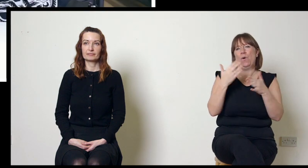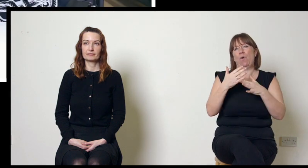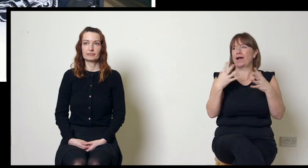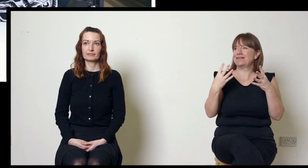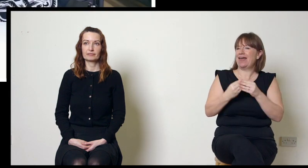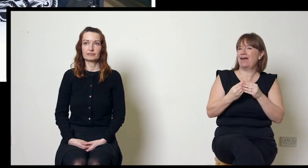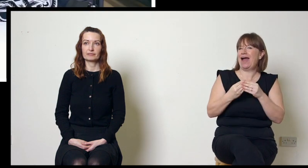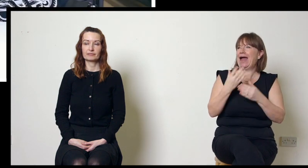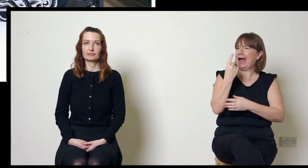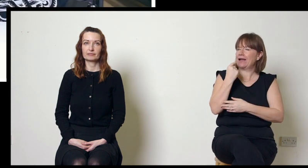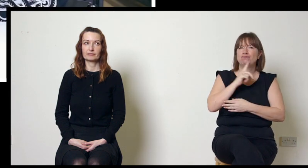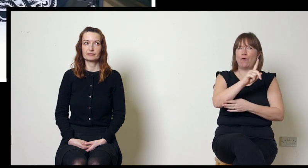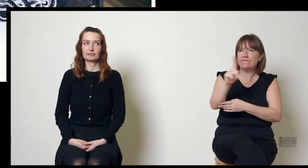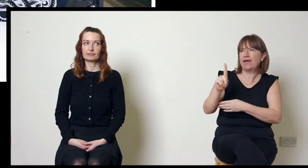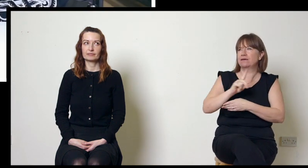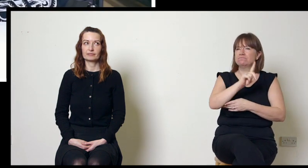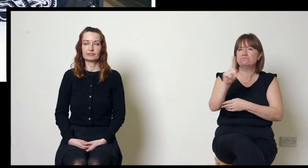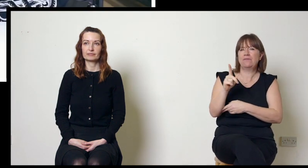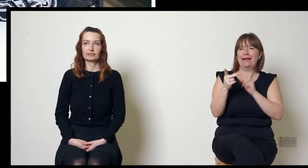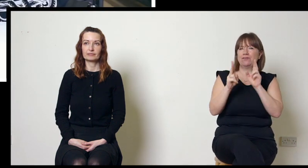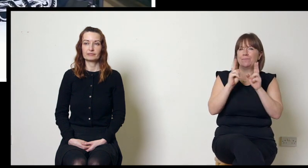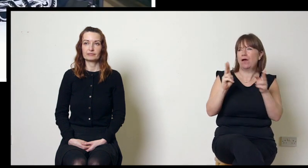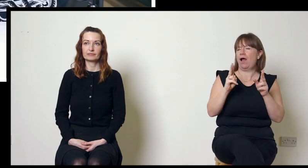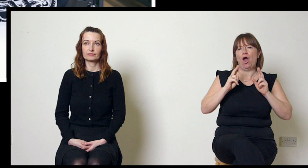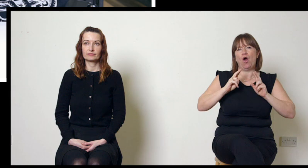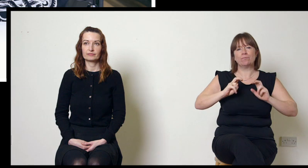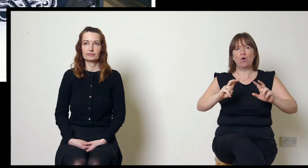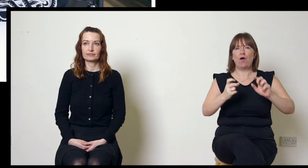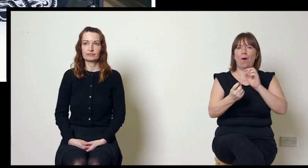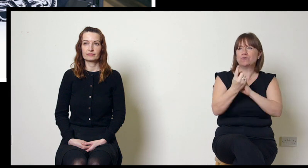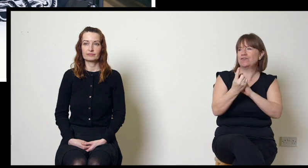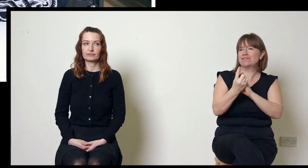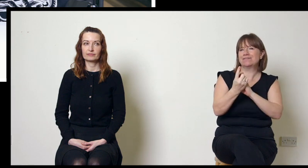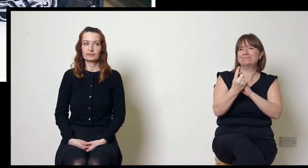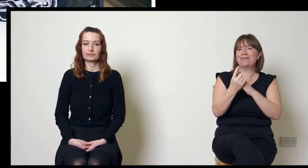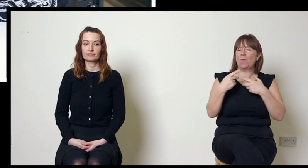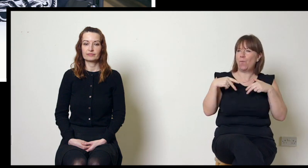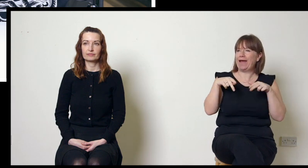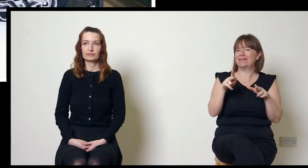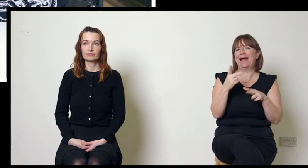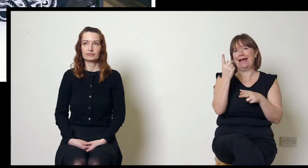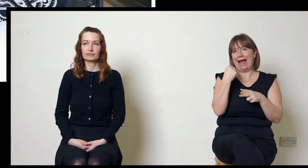one so we were exploring options that we could… ways of doing things, which was within our resources and in our capacities.